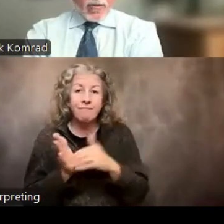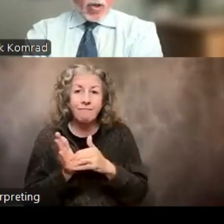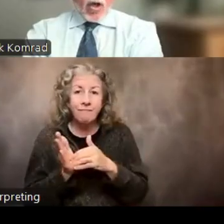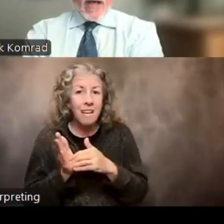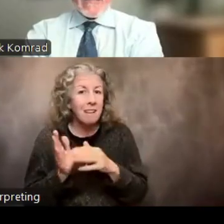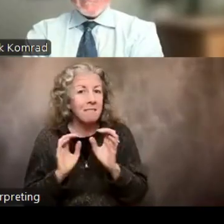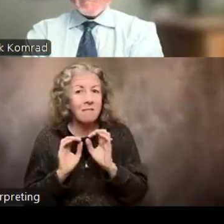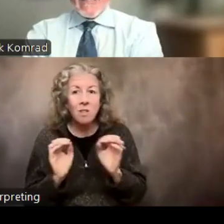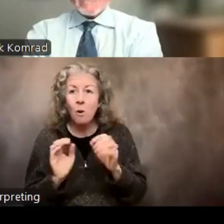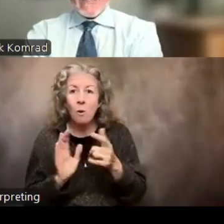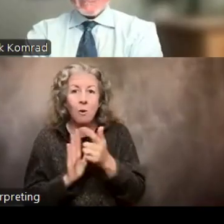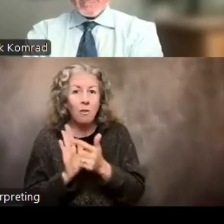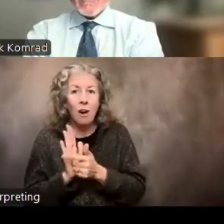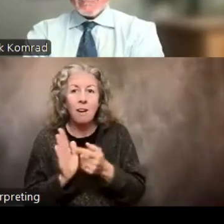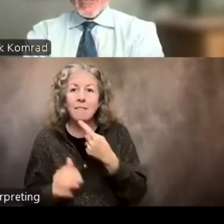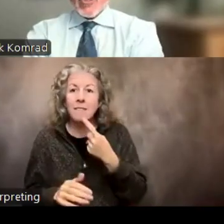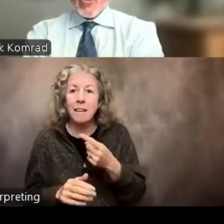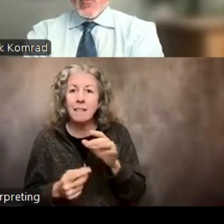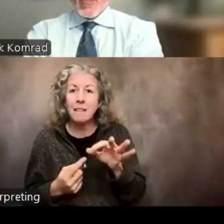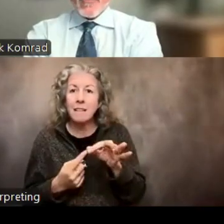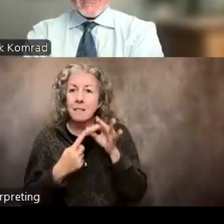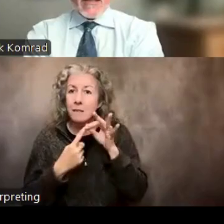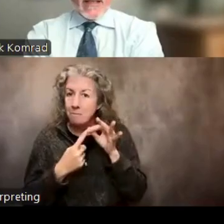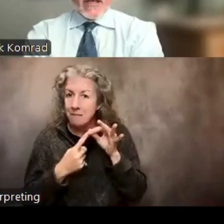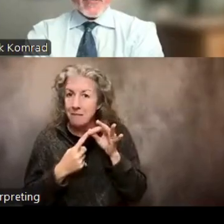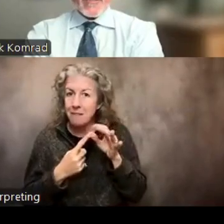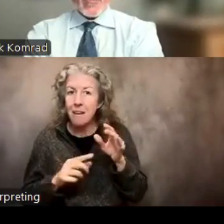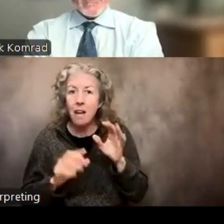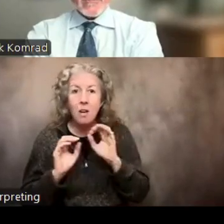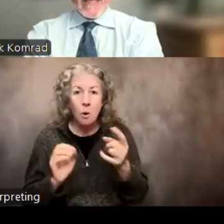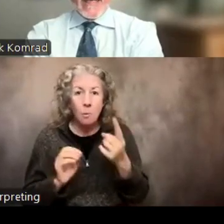law says explicitly, no one with a psychiatric illness can have